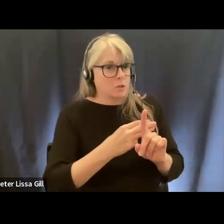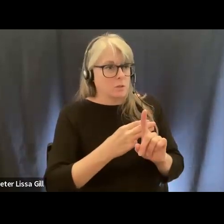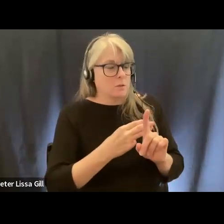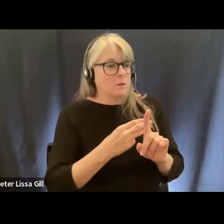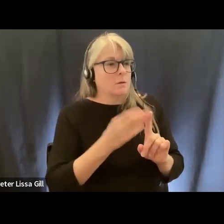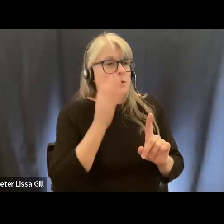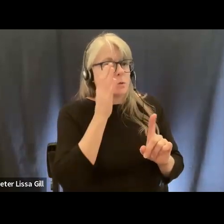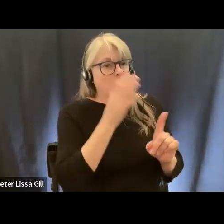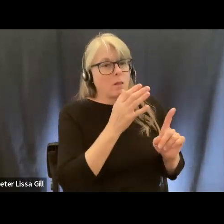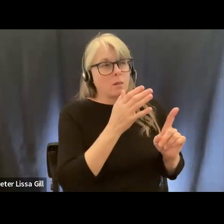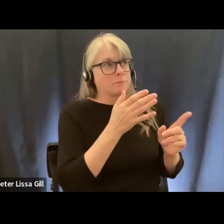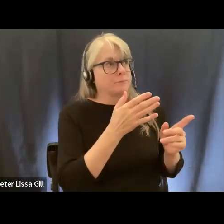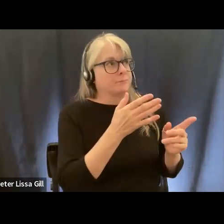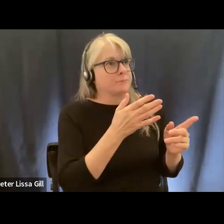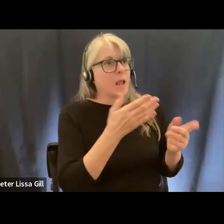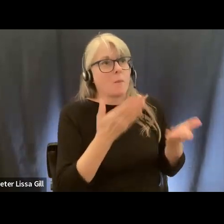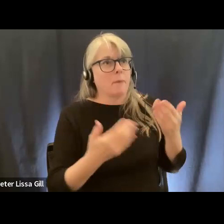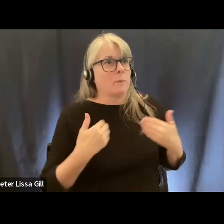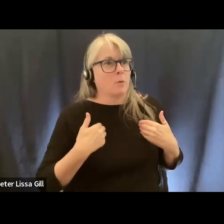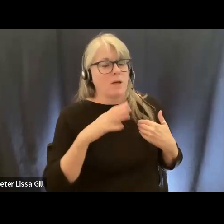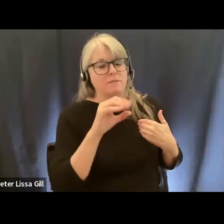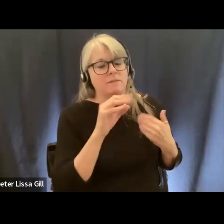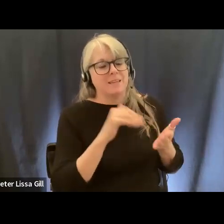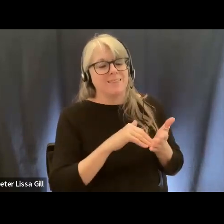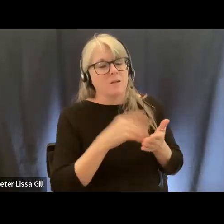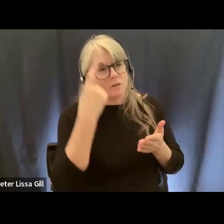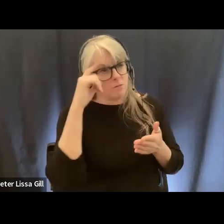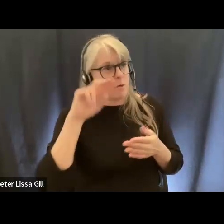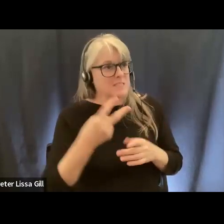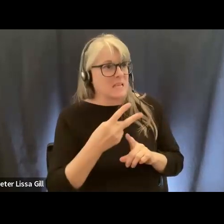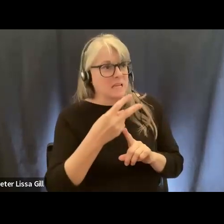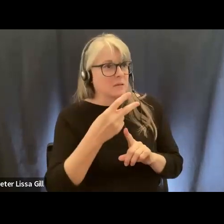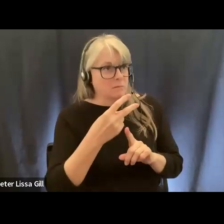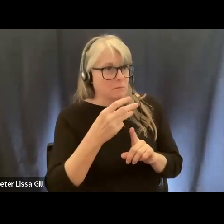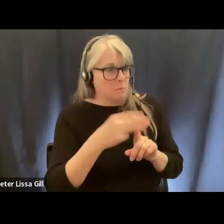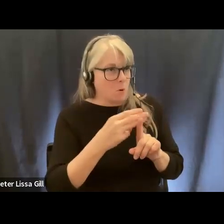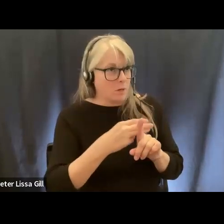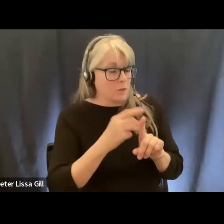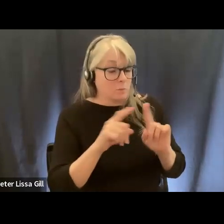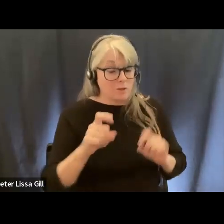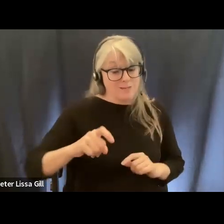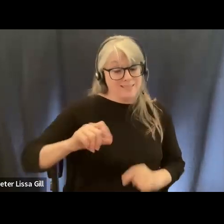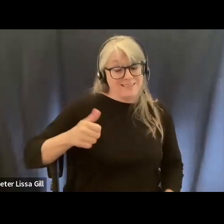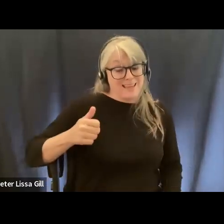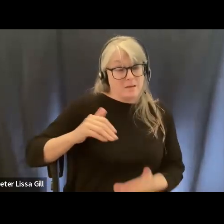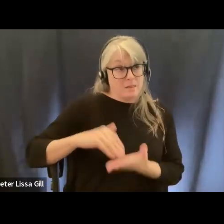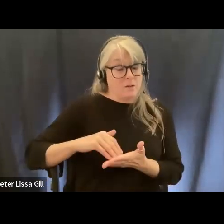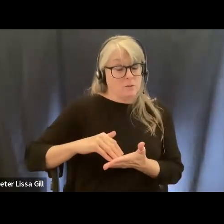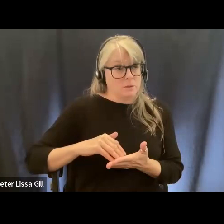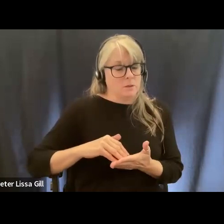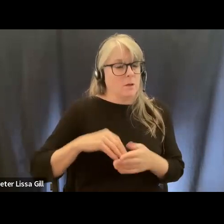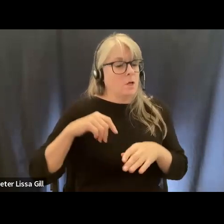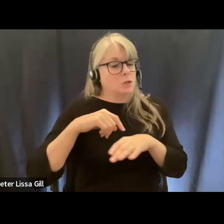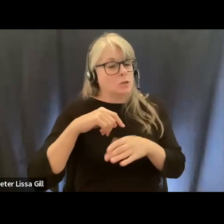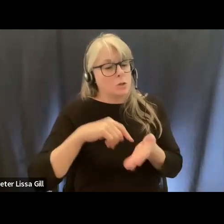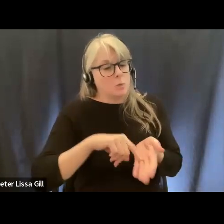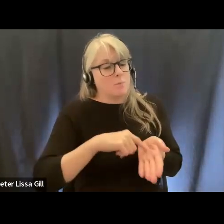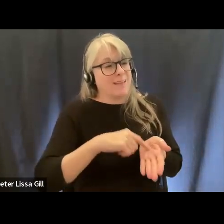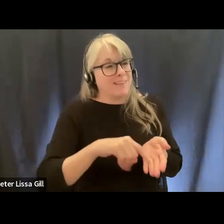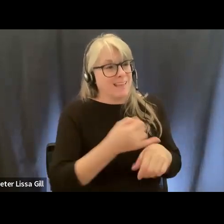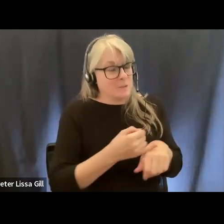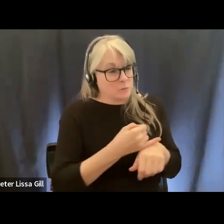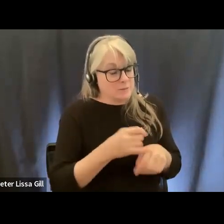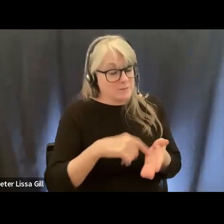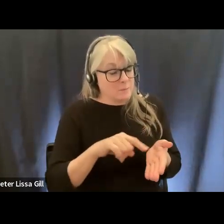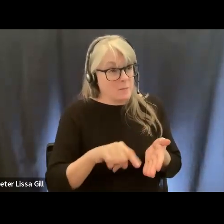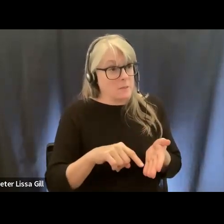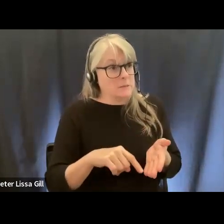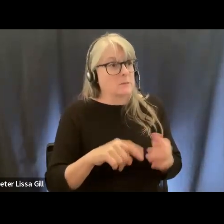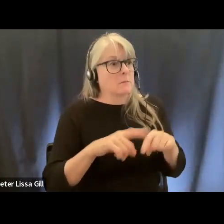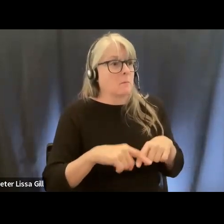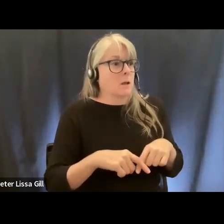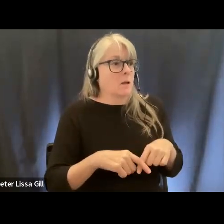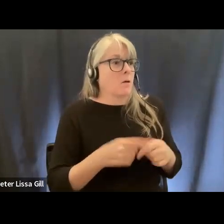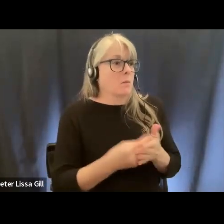You may have like $50,000 on your second mortgage and you may only need 10. You're only paying the interest and the payments off of what you've drawn off your line.